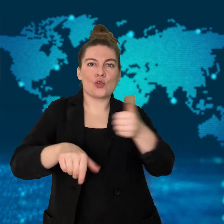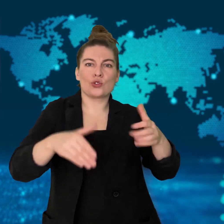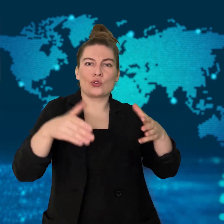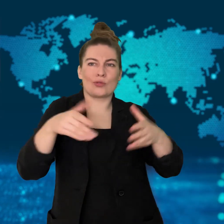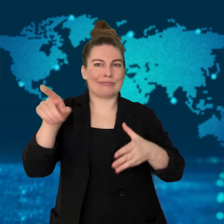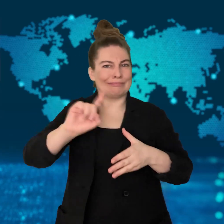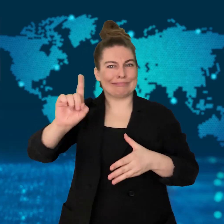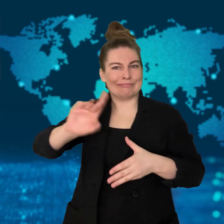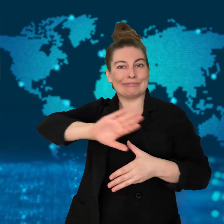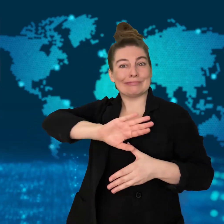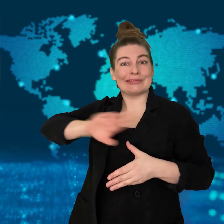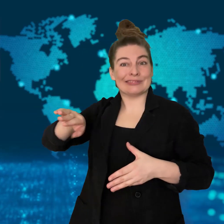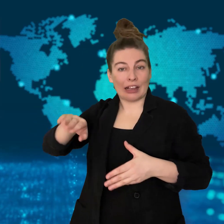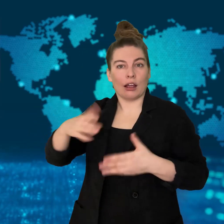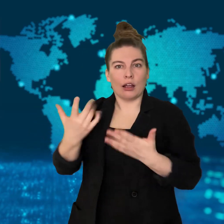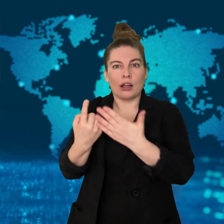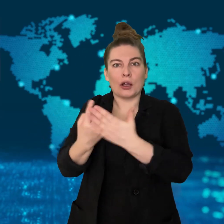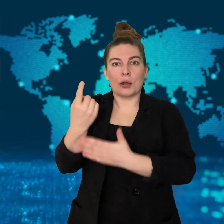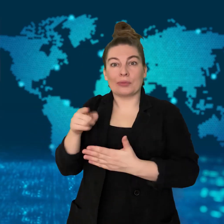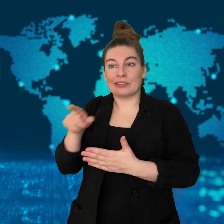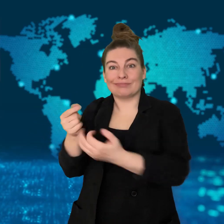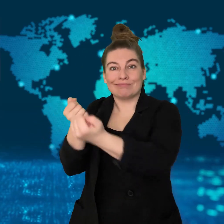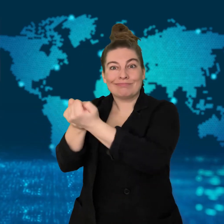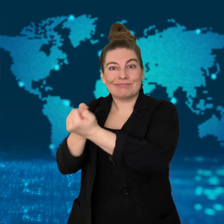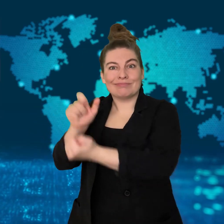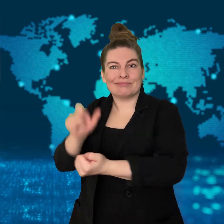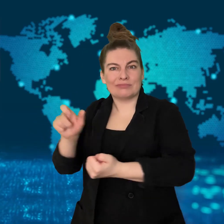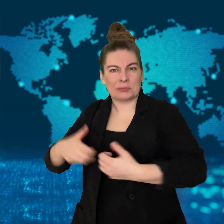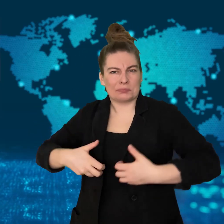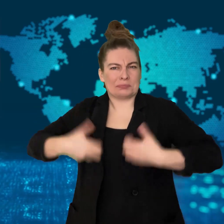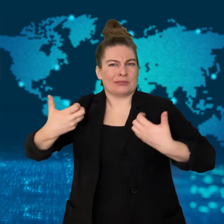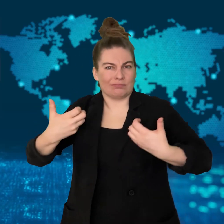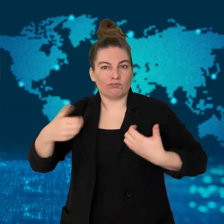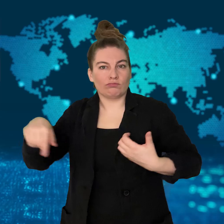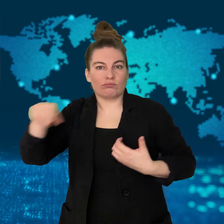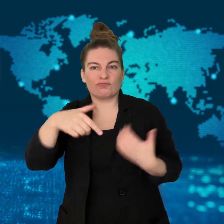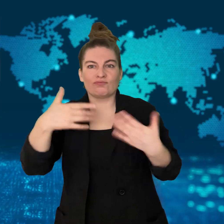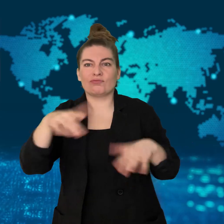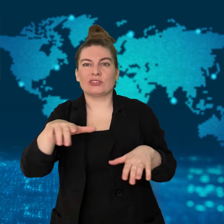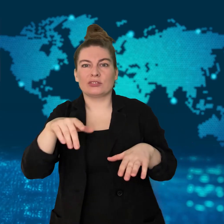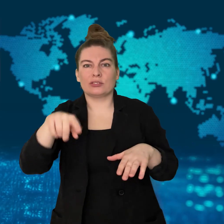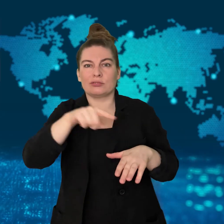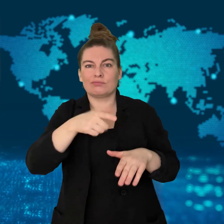in fights between the country's security forces